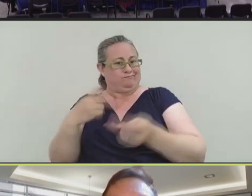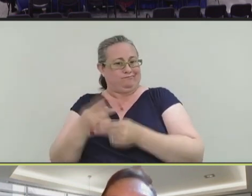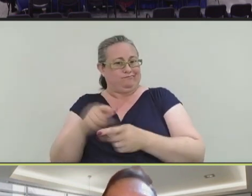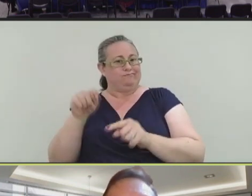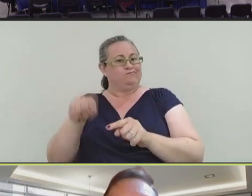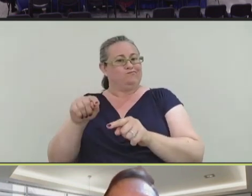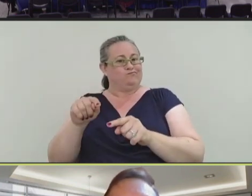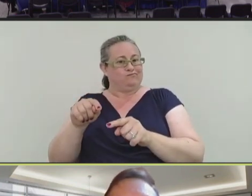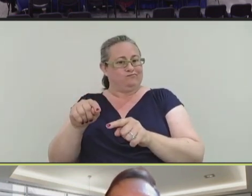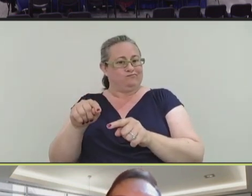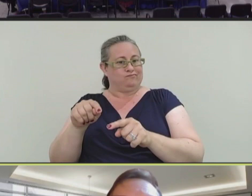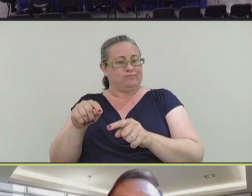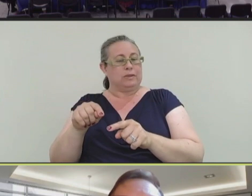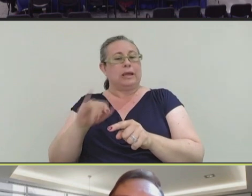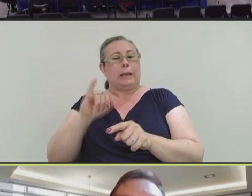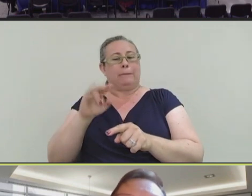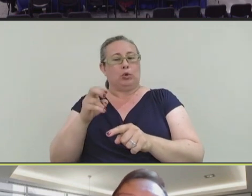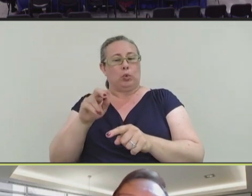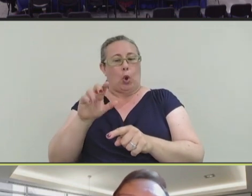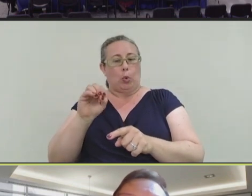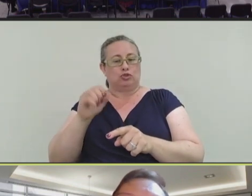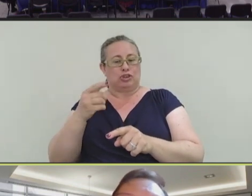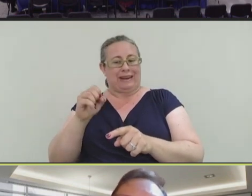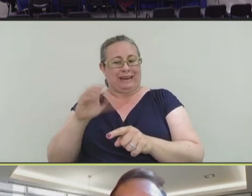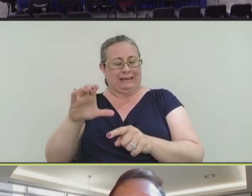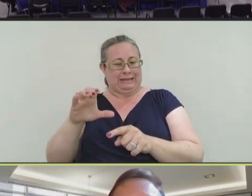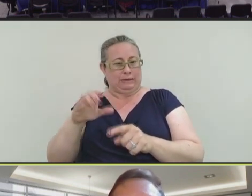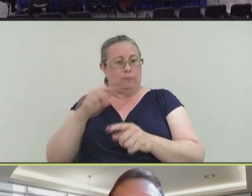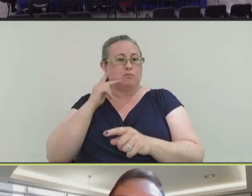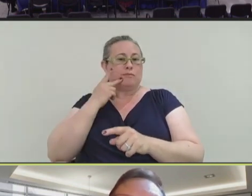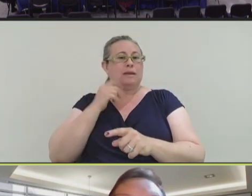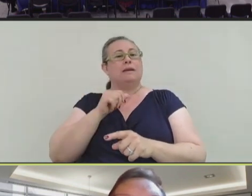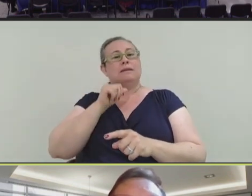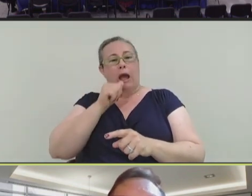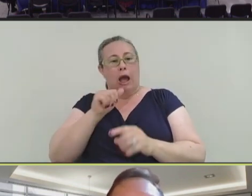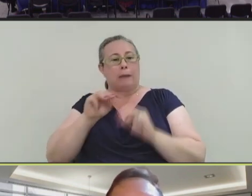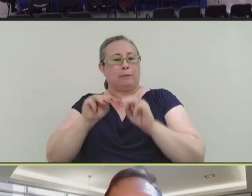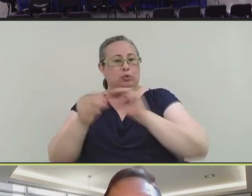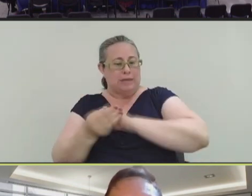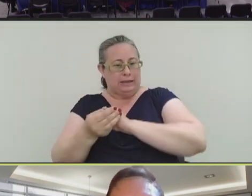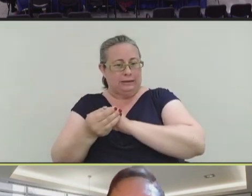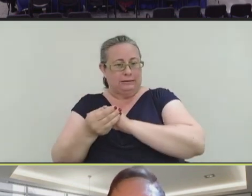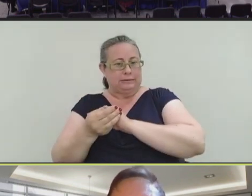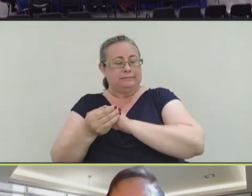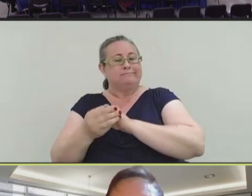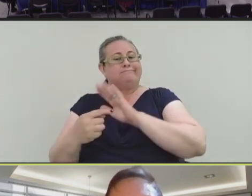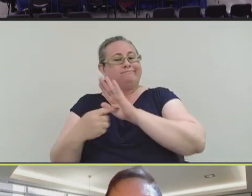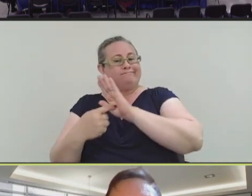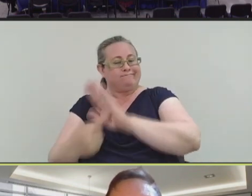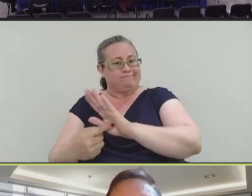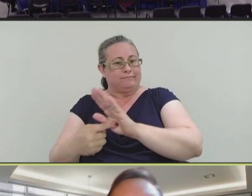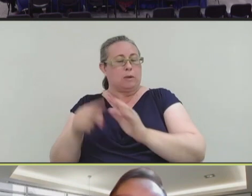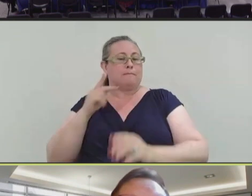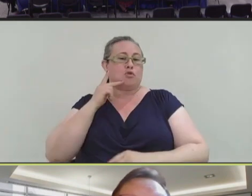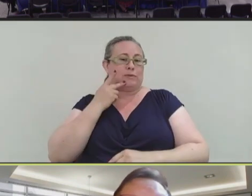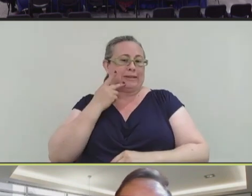immunogenic protein, which are non-mutated, aberrantly expressed proteins. These are more